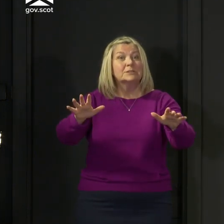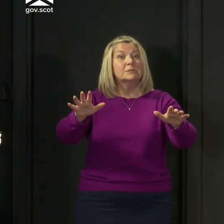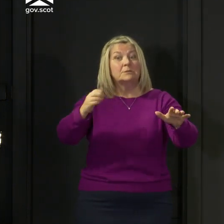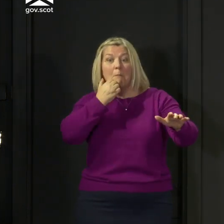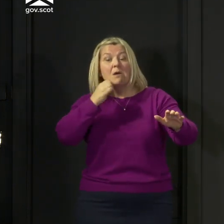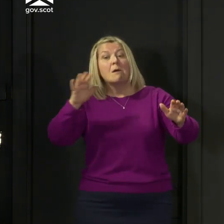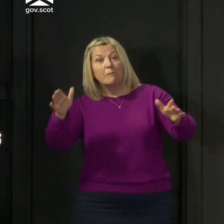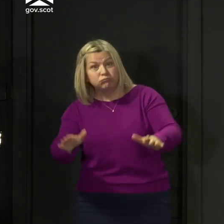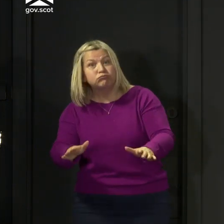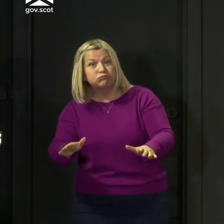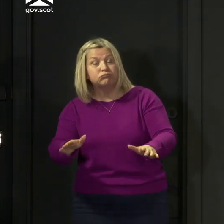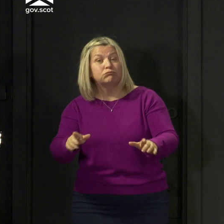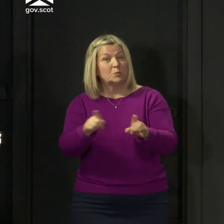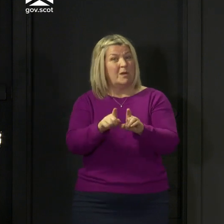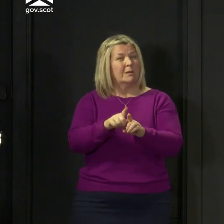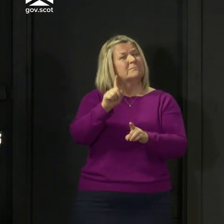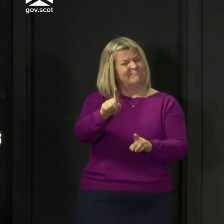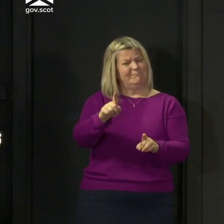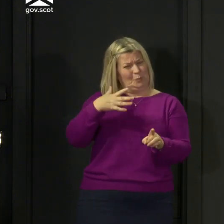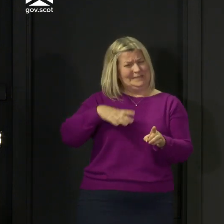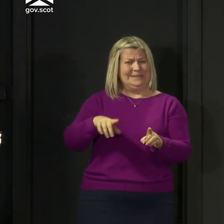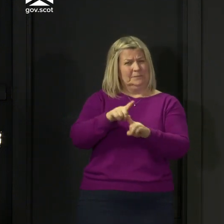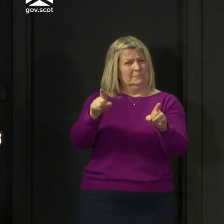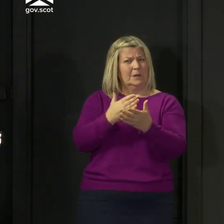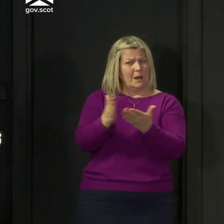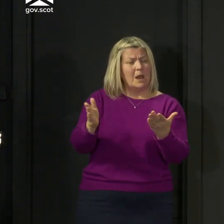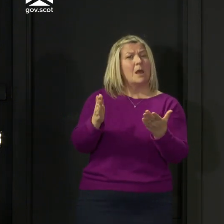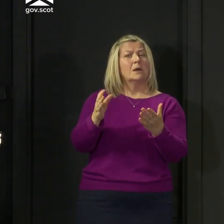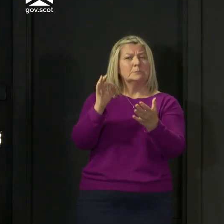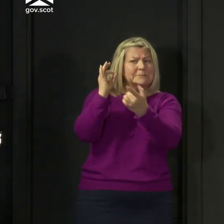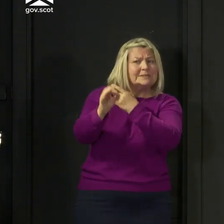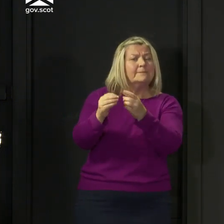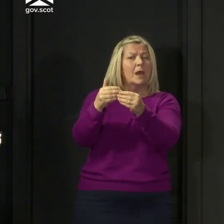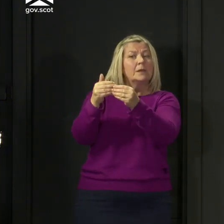to workers, we have to make sure that there is clear guidance in place about the safety